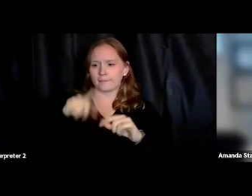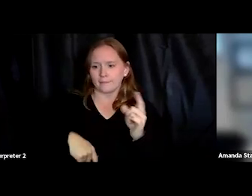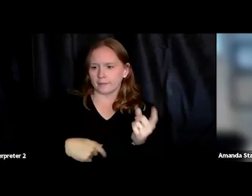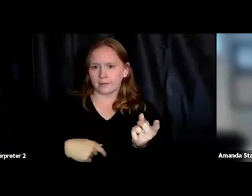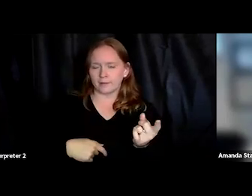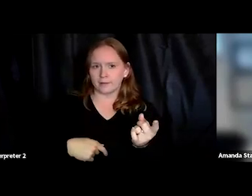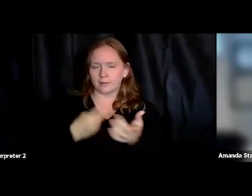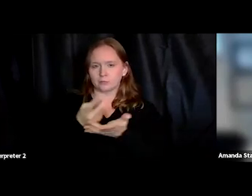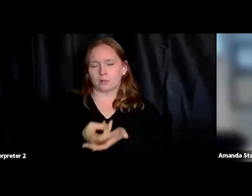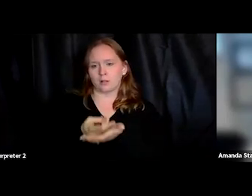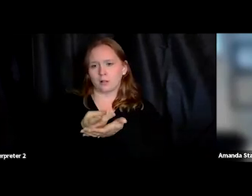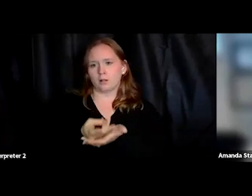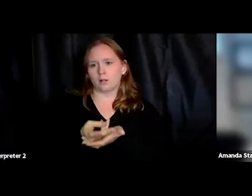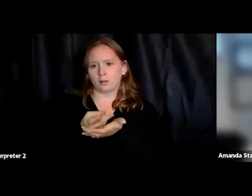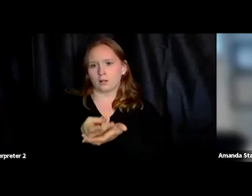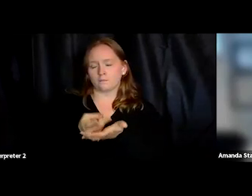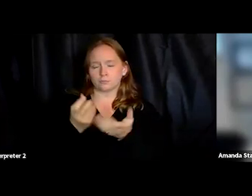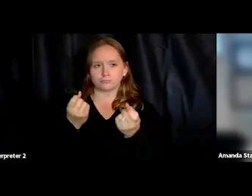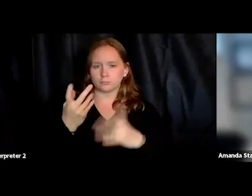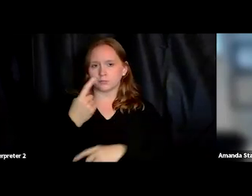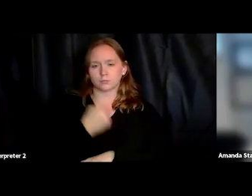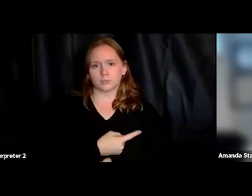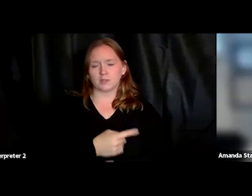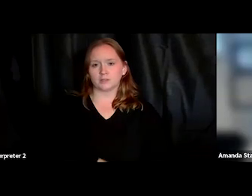So that the DDS examiner can have one final reminder